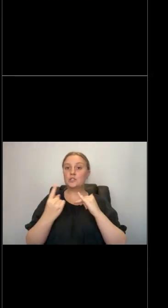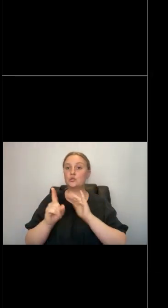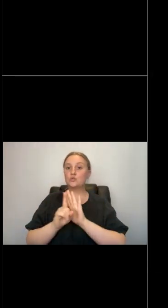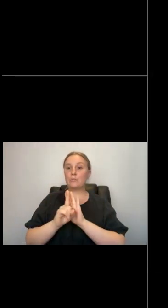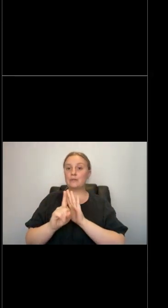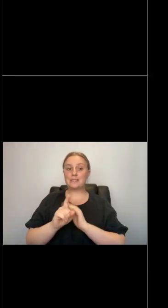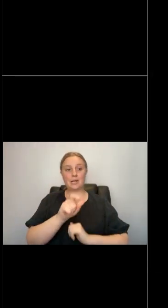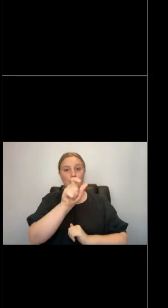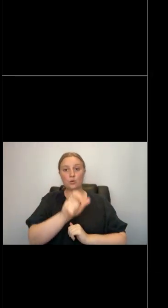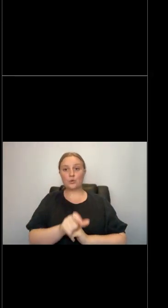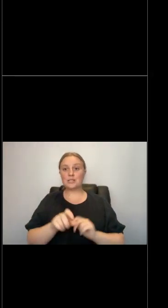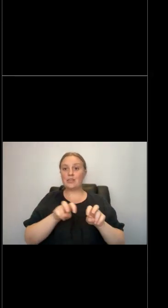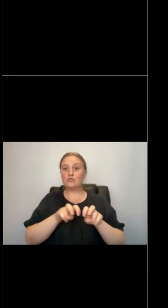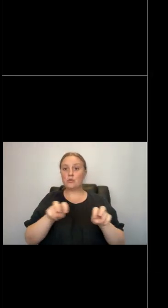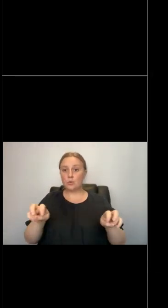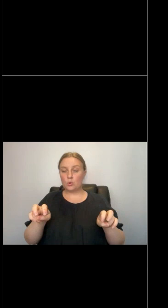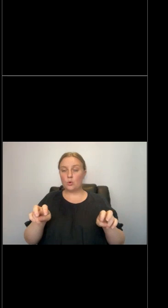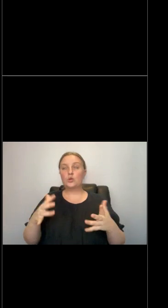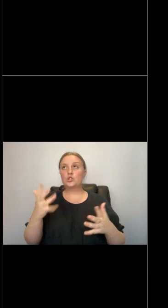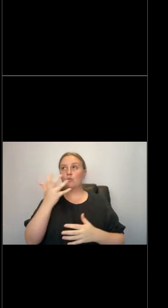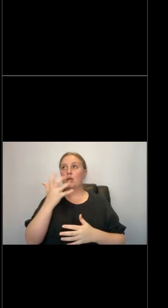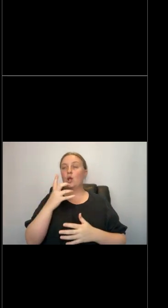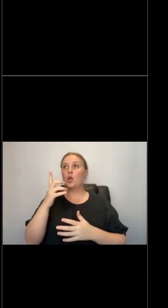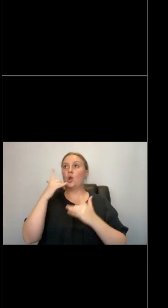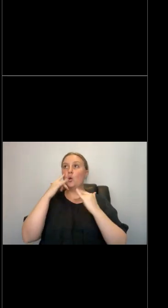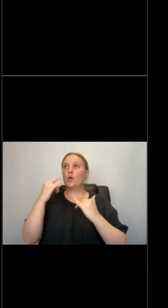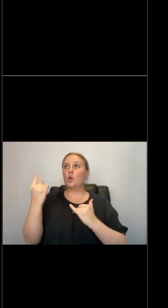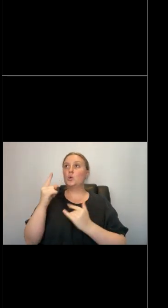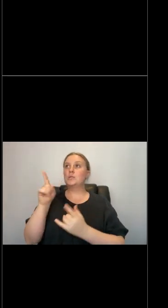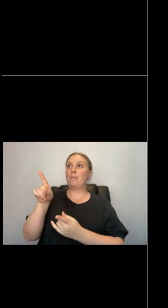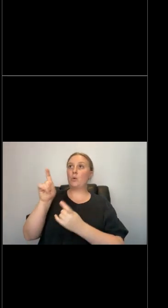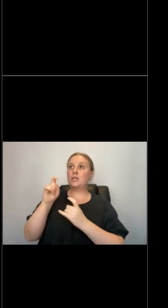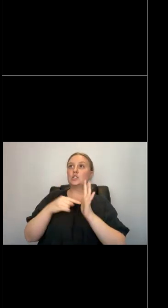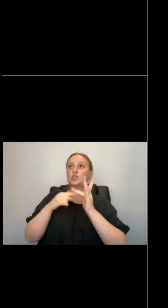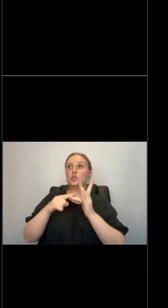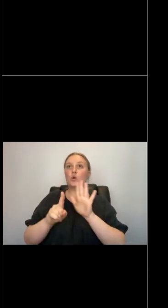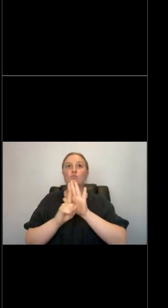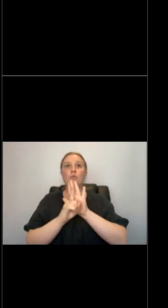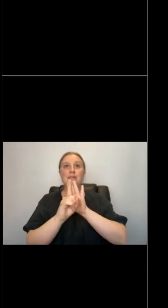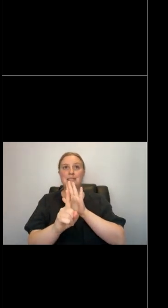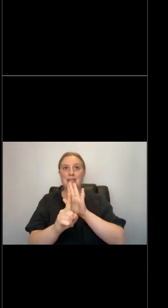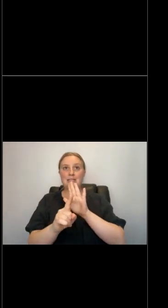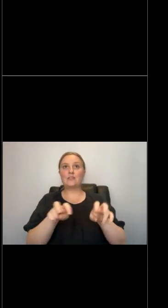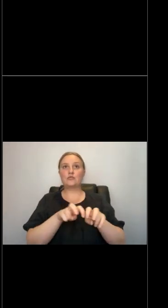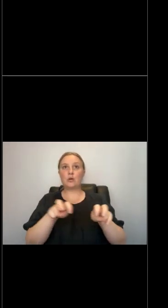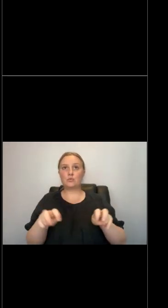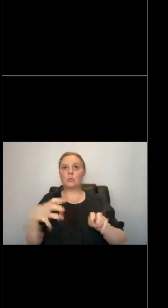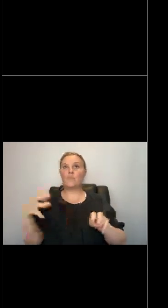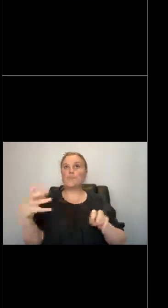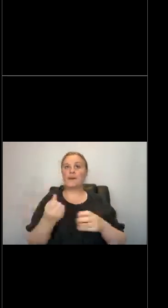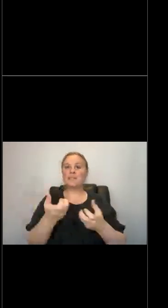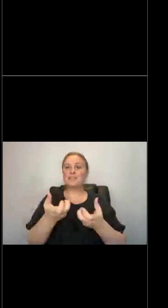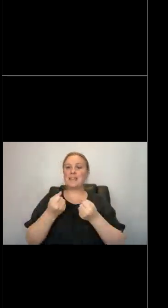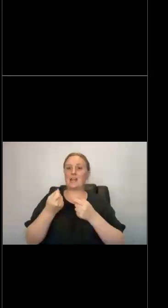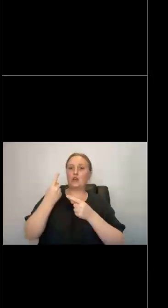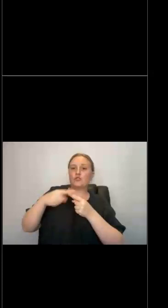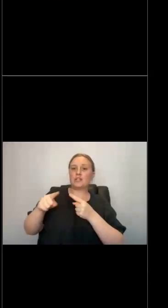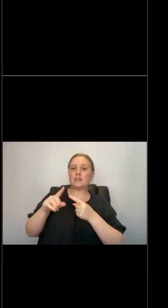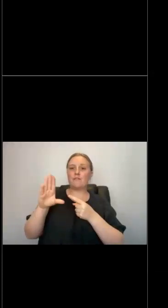was appointed to represent persons in the tribunal must be accredited by Legal Aid Queensland and Legal Aid.